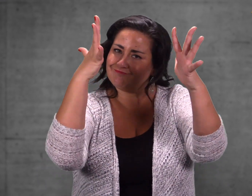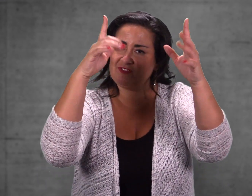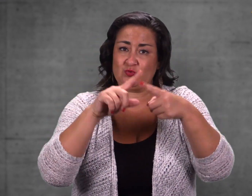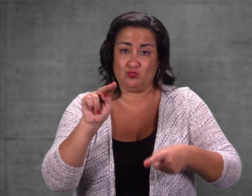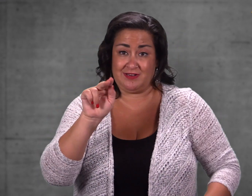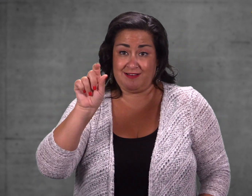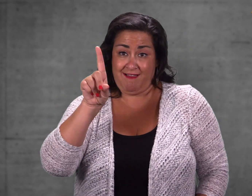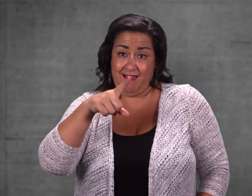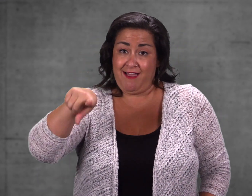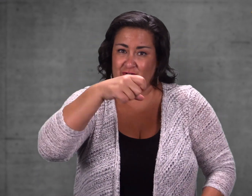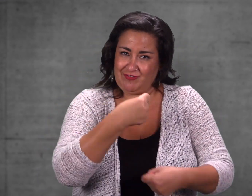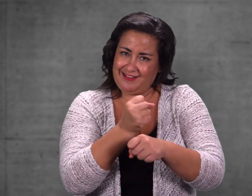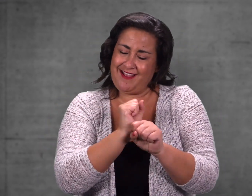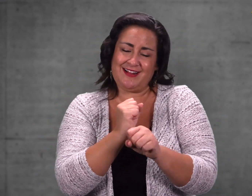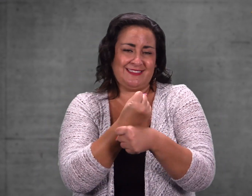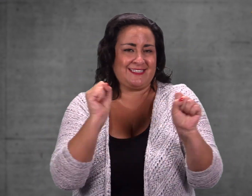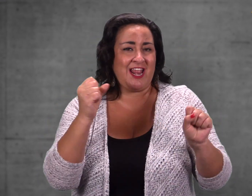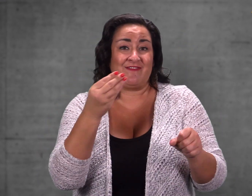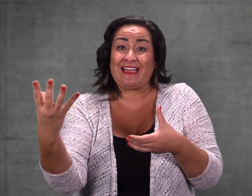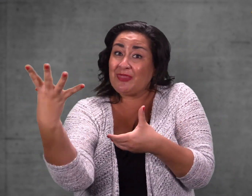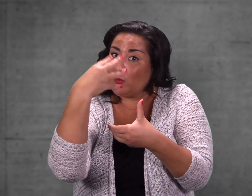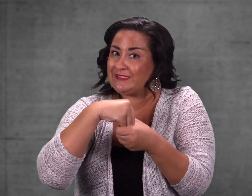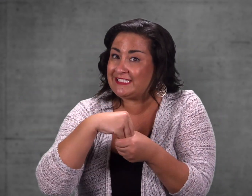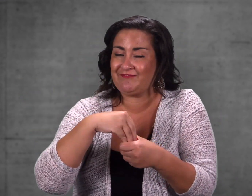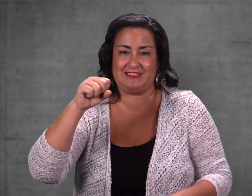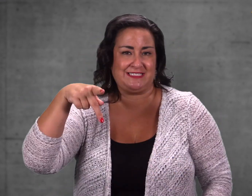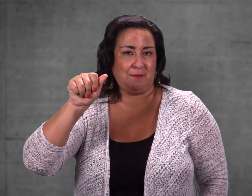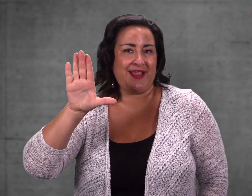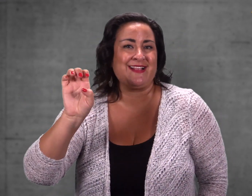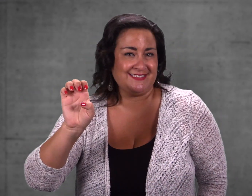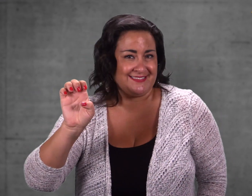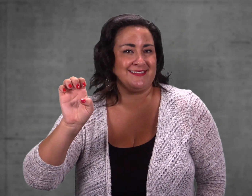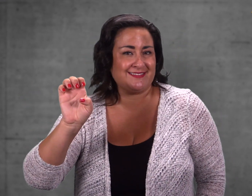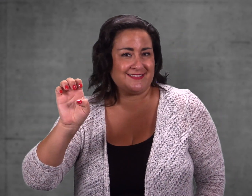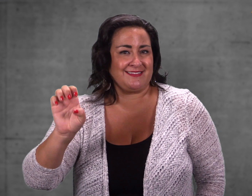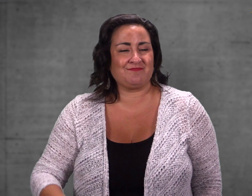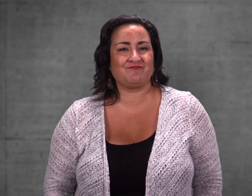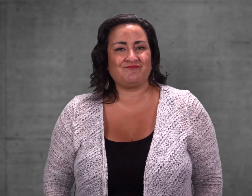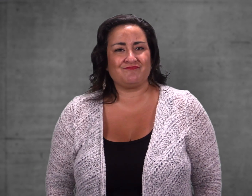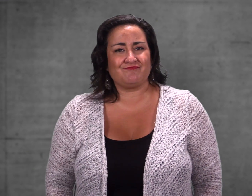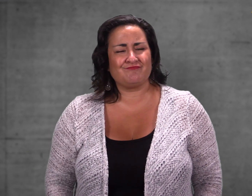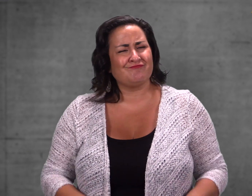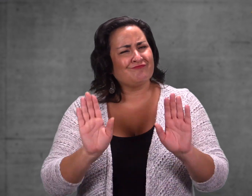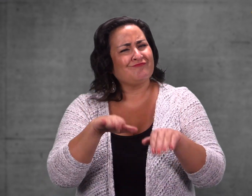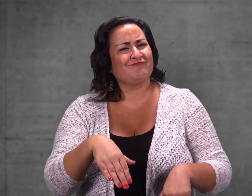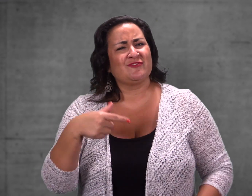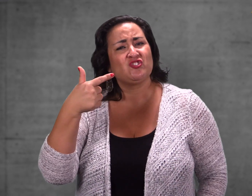Major props to NAD for creating a safe space. An inclusive space.